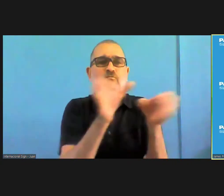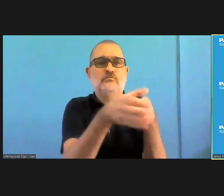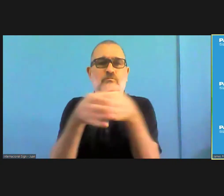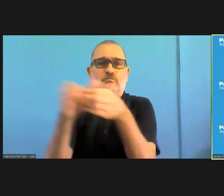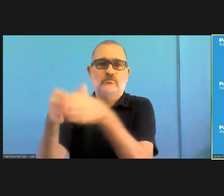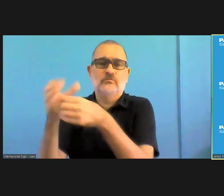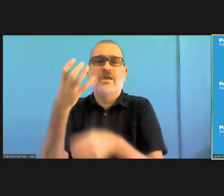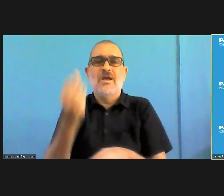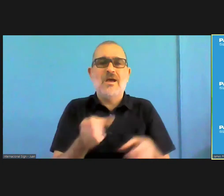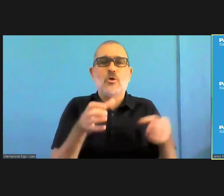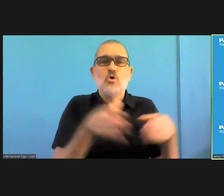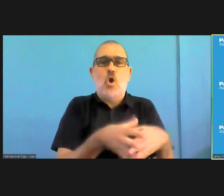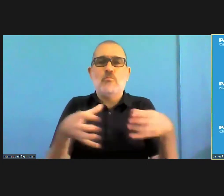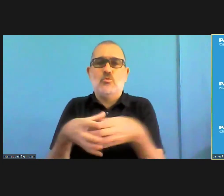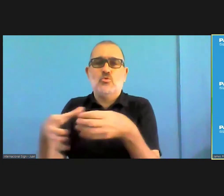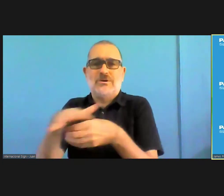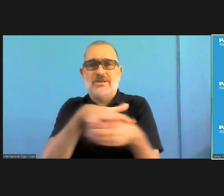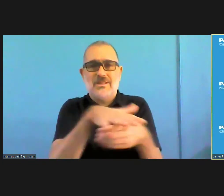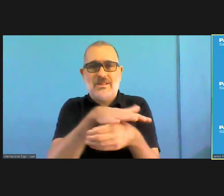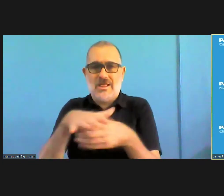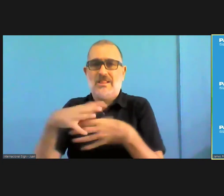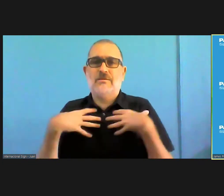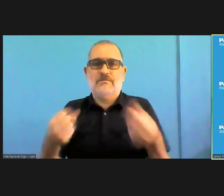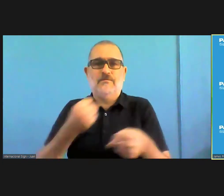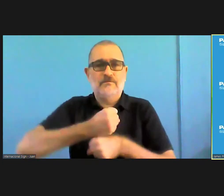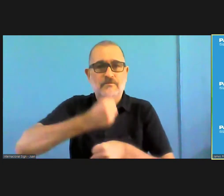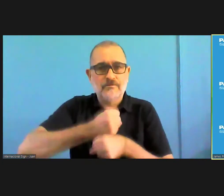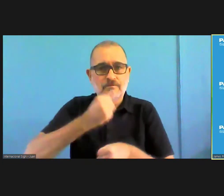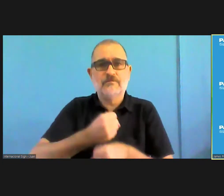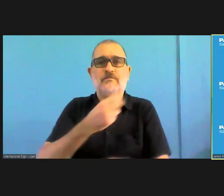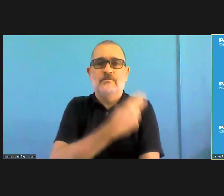increase the capacity of health systems as we reach into communities and to